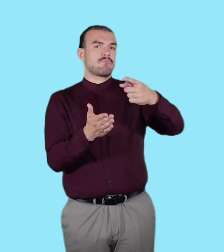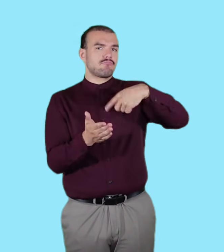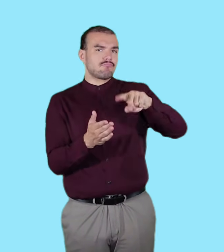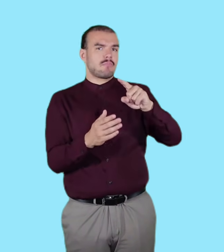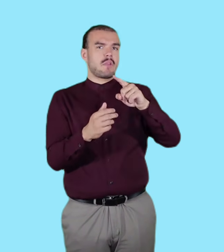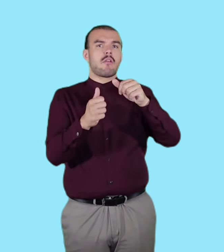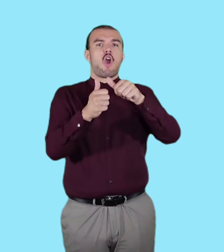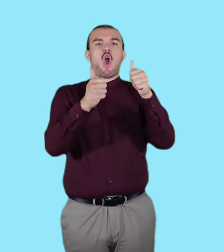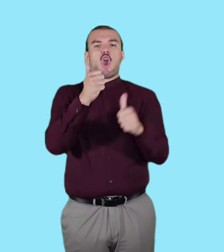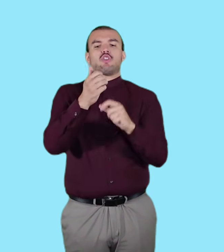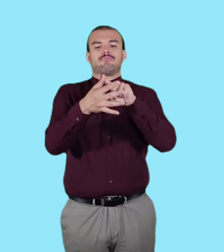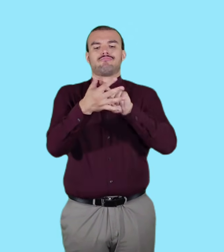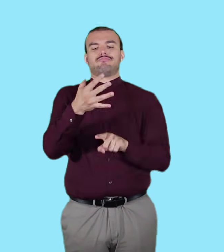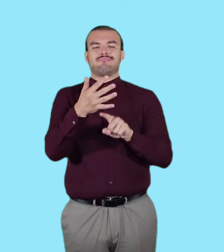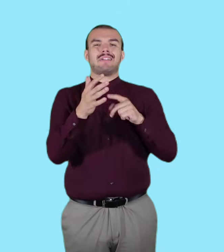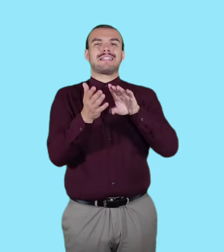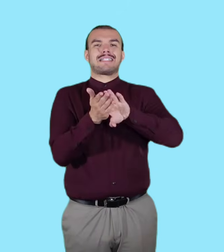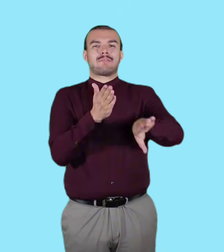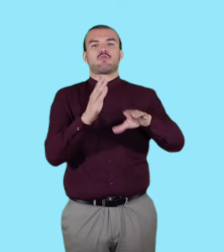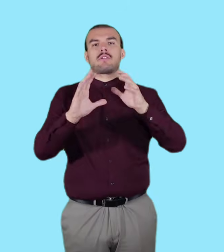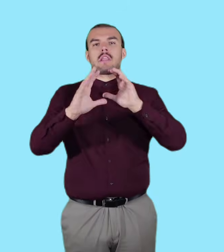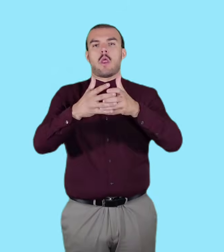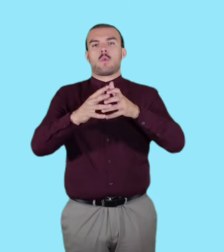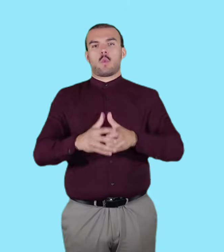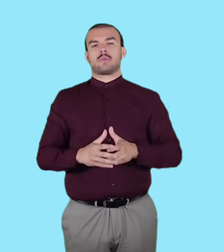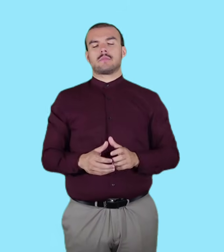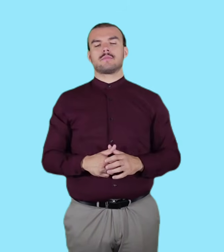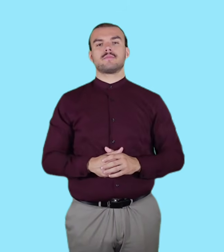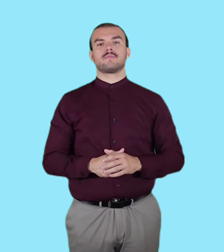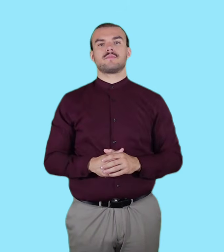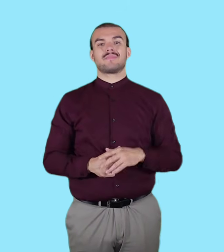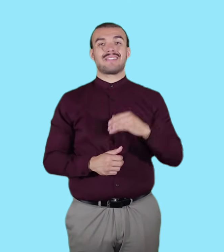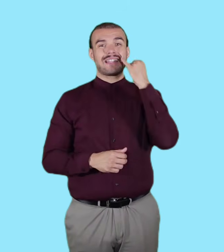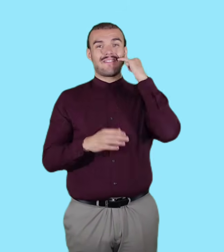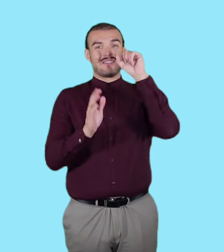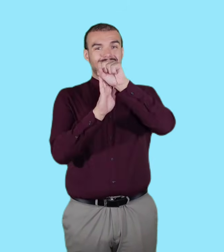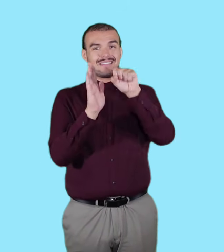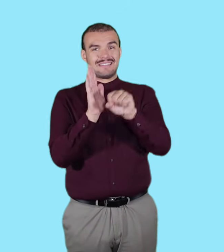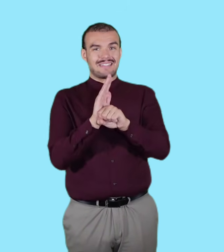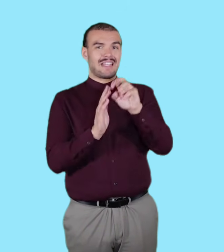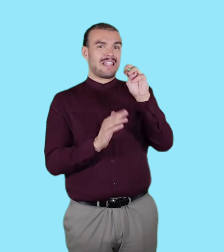under one of the exemption categories. If the state Medicaid agency